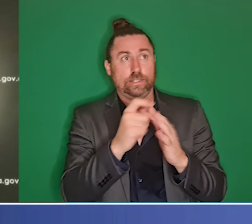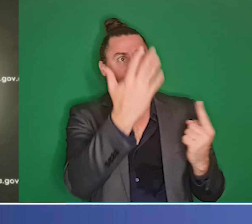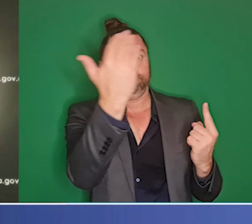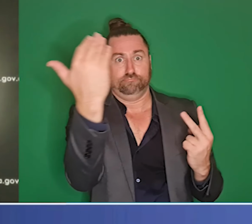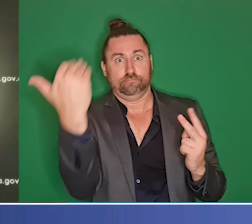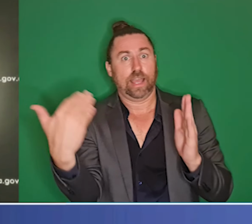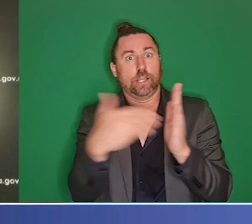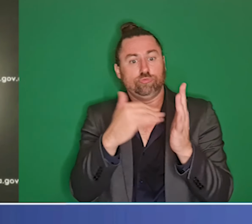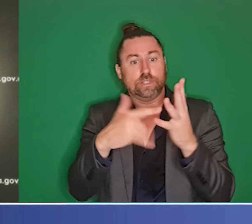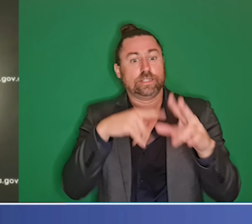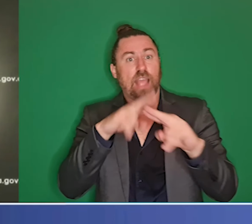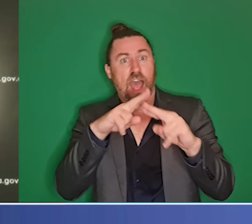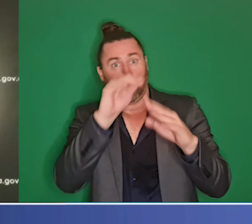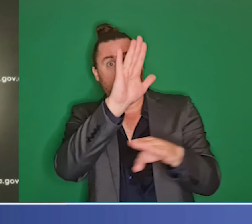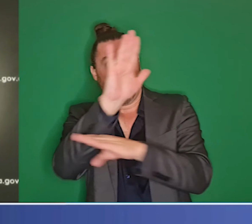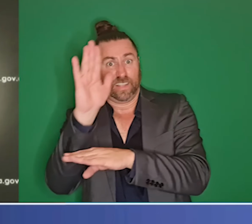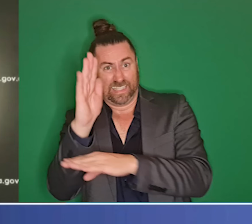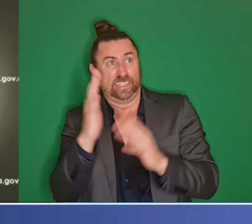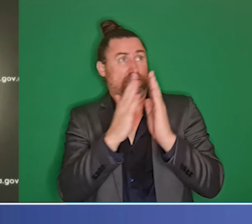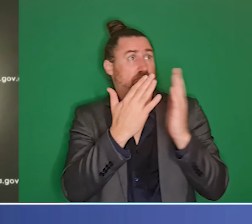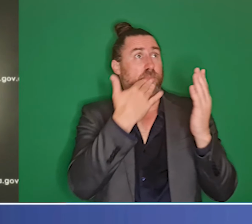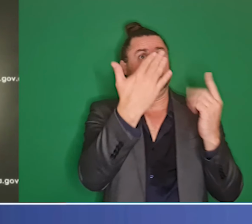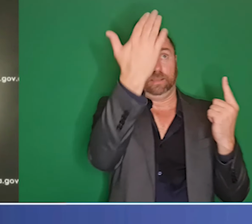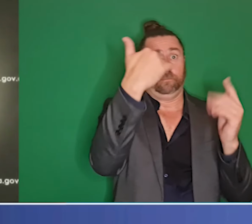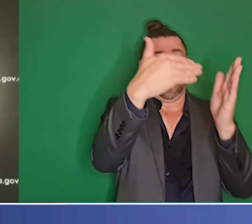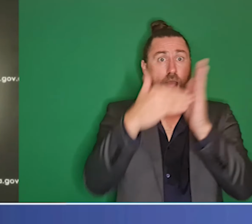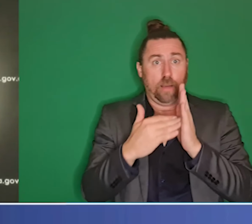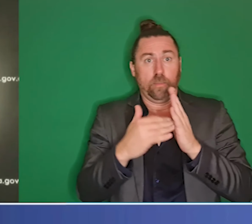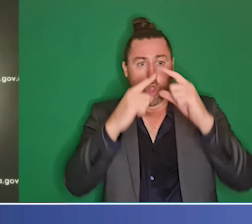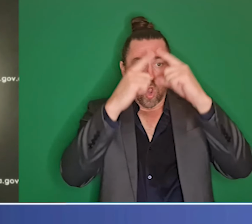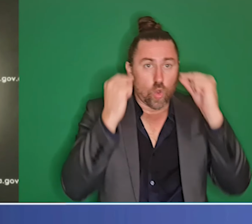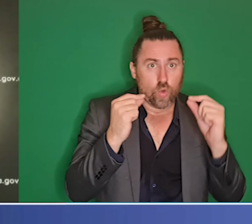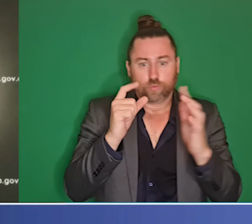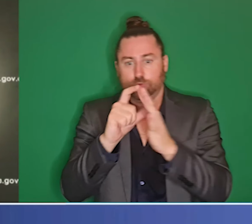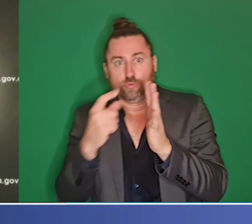from overseas to support the whole of the health system.